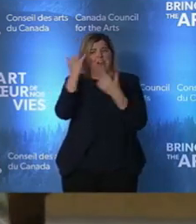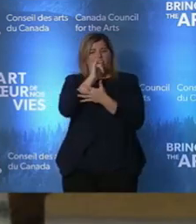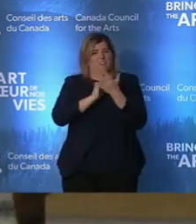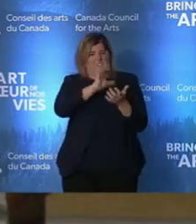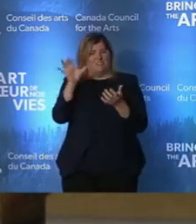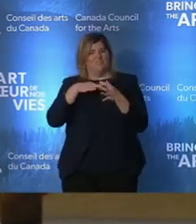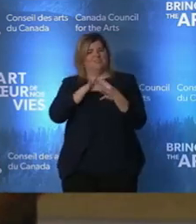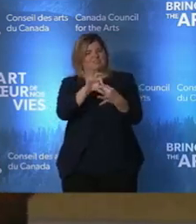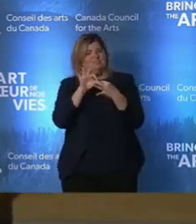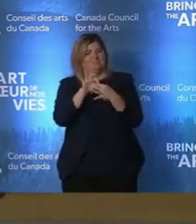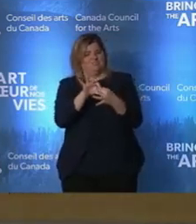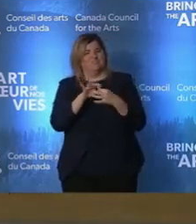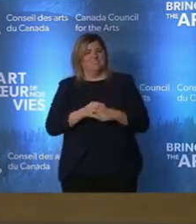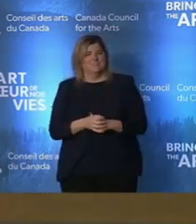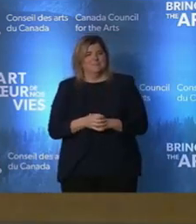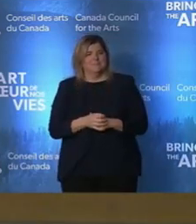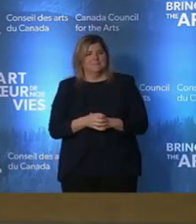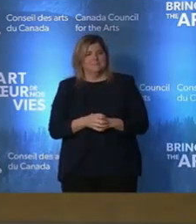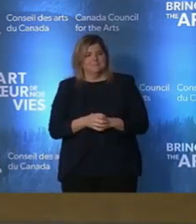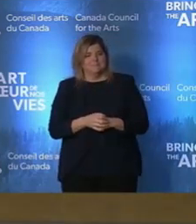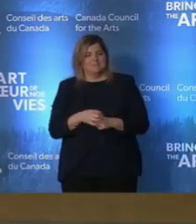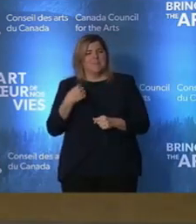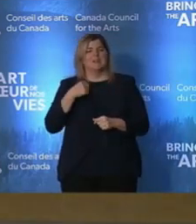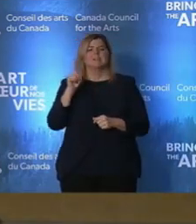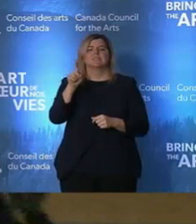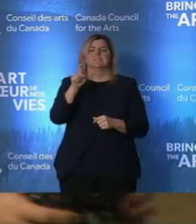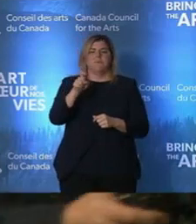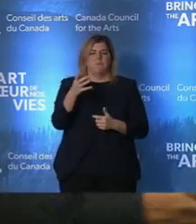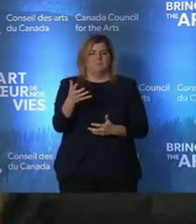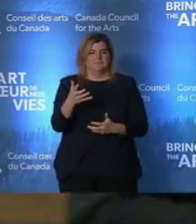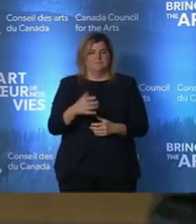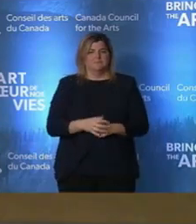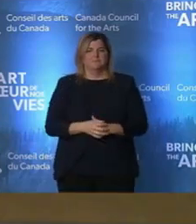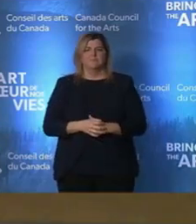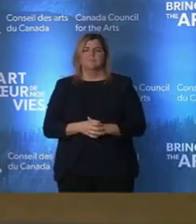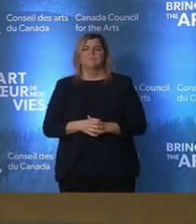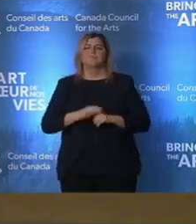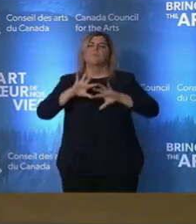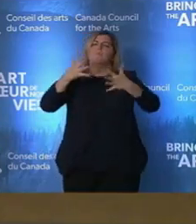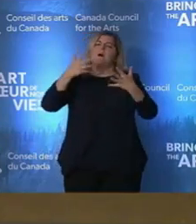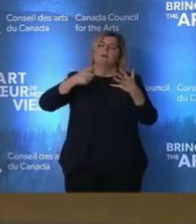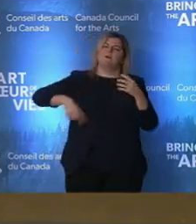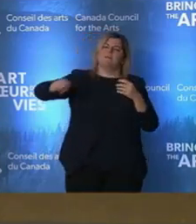diverse arts communities and organizations understand